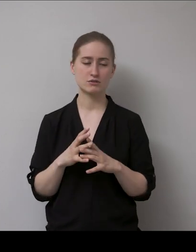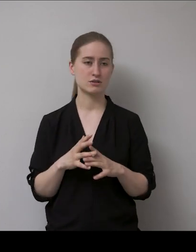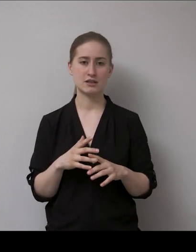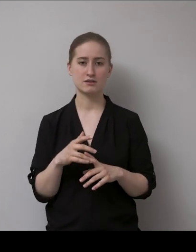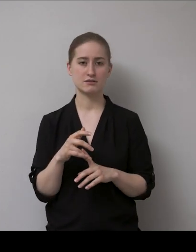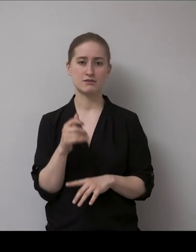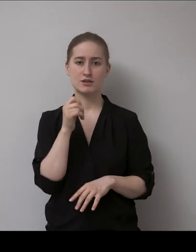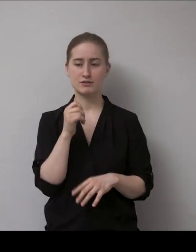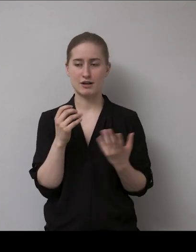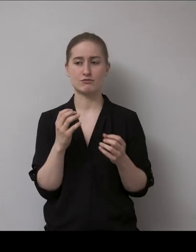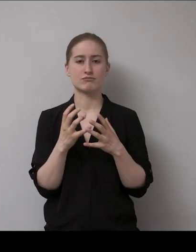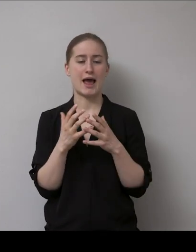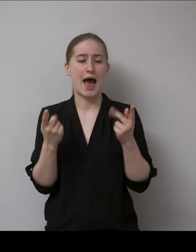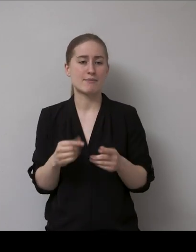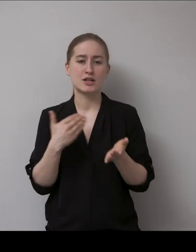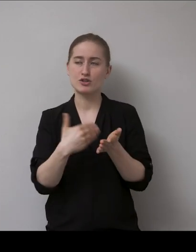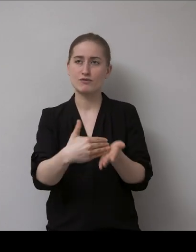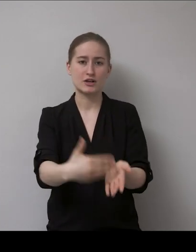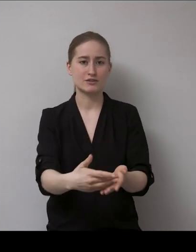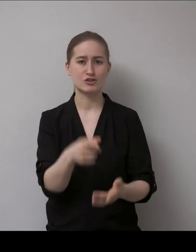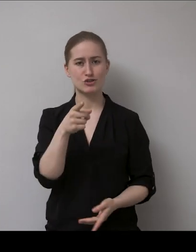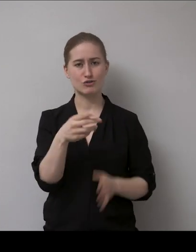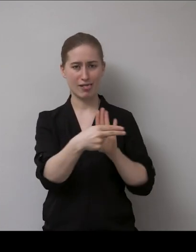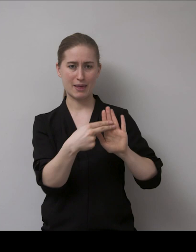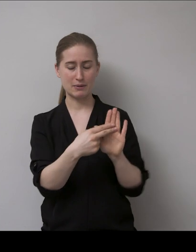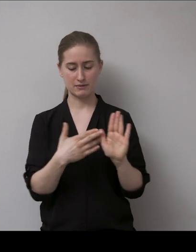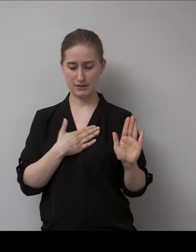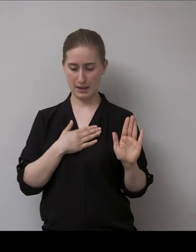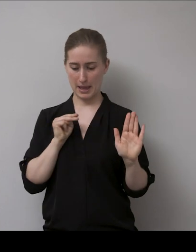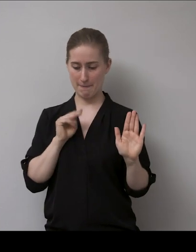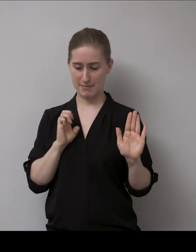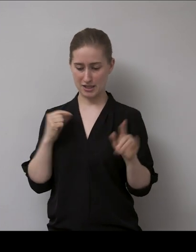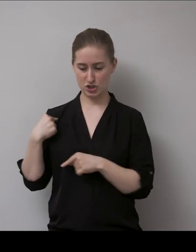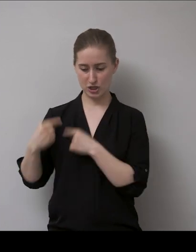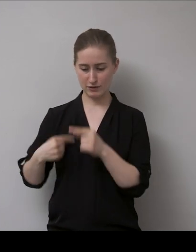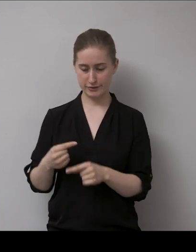Some people have labeled you as the Me Generation. We love to label people, don't we?